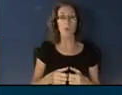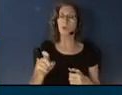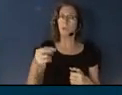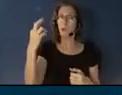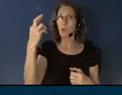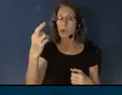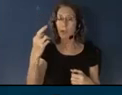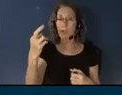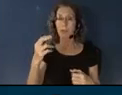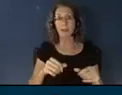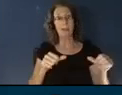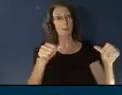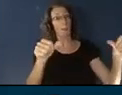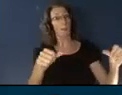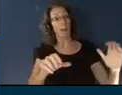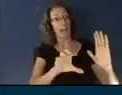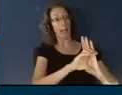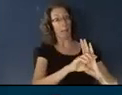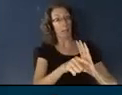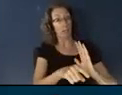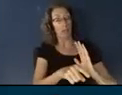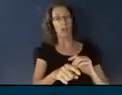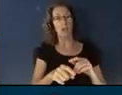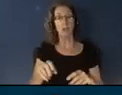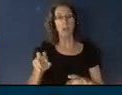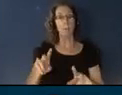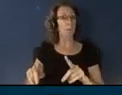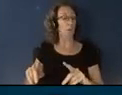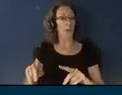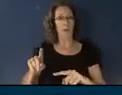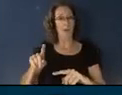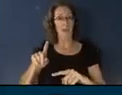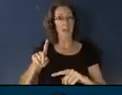you put it up as an image um people are not going to be able to use their screen readers with it so